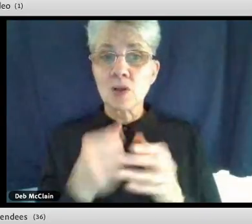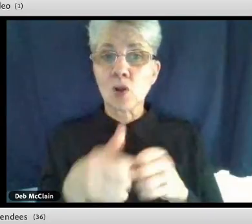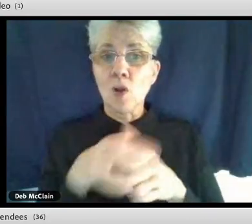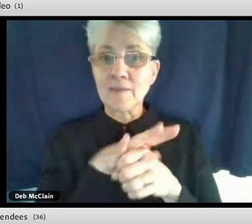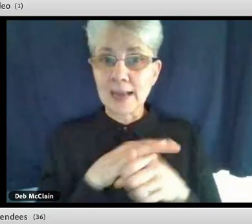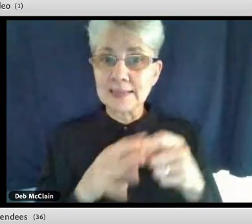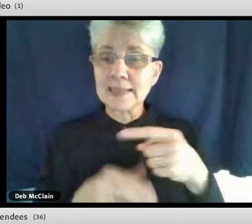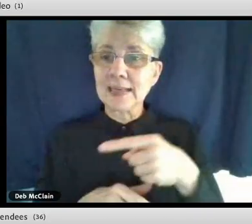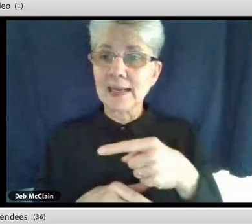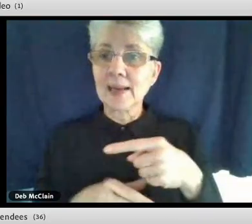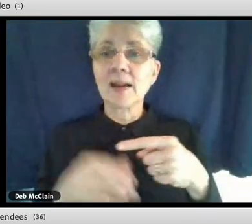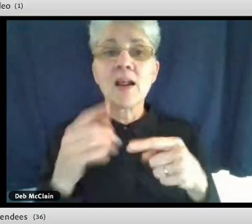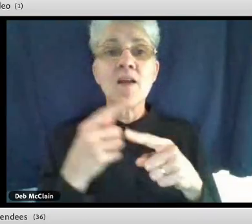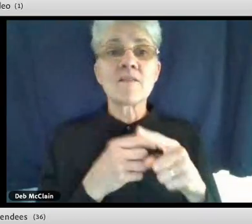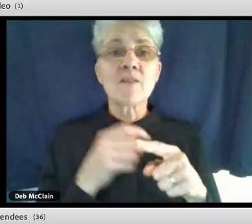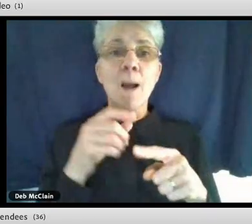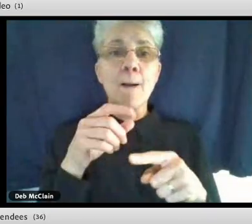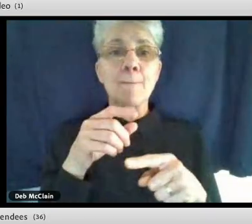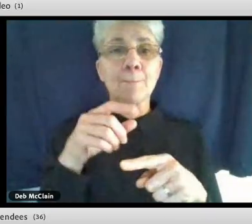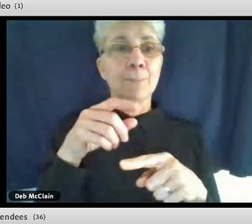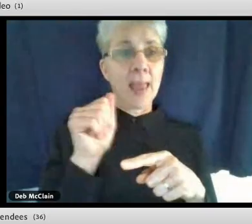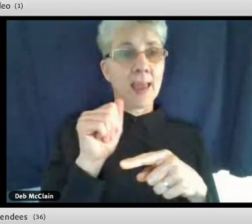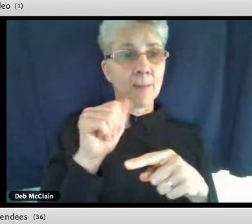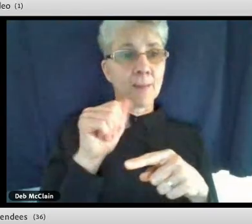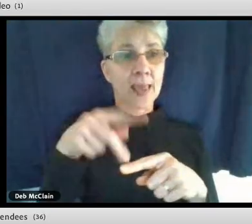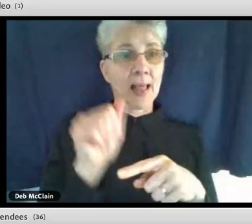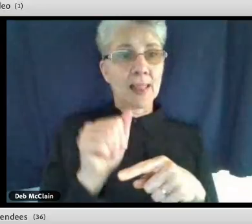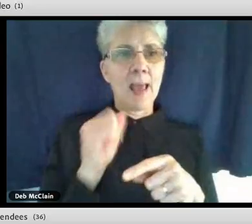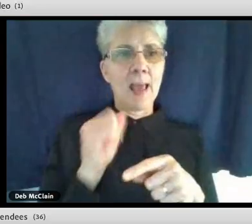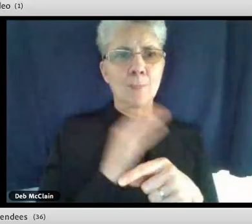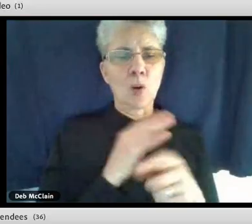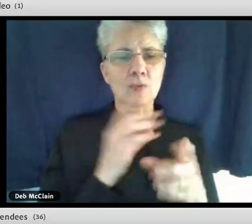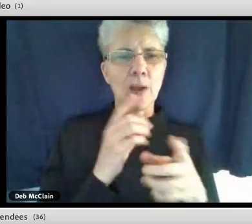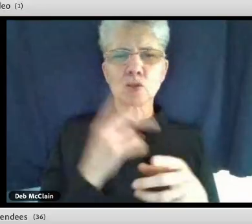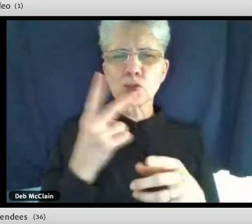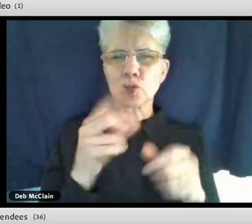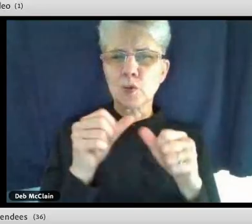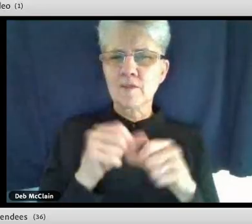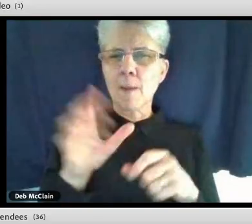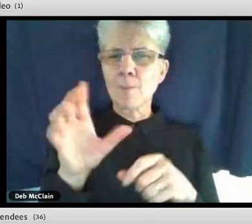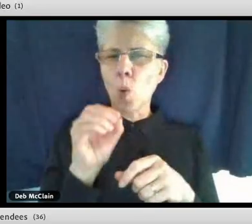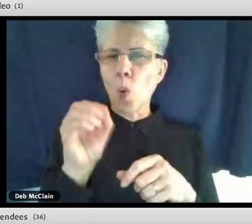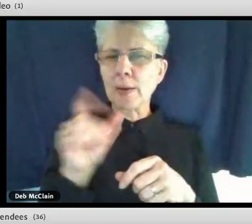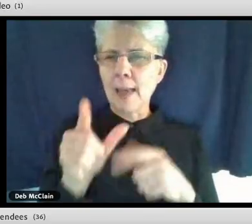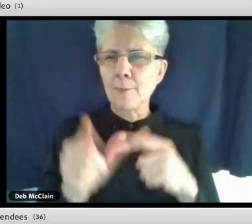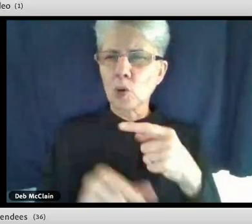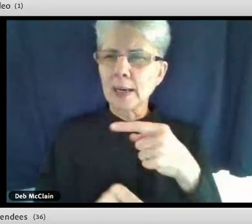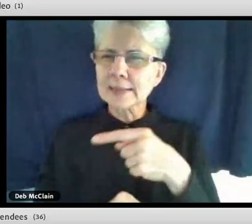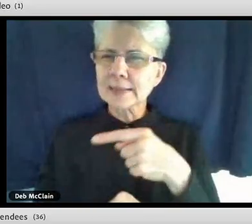Also "PLA Resources on COVID-19" from the PLA Board of Directors. There's two sites I'm going to show you.